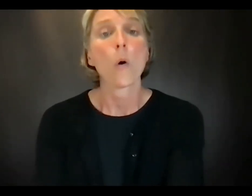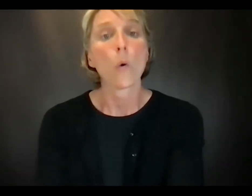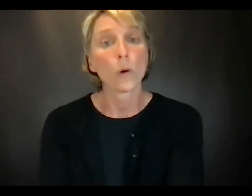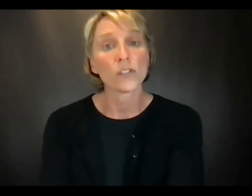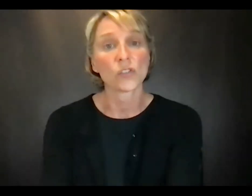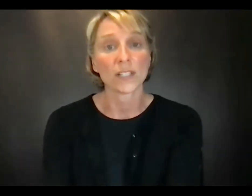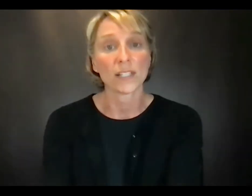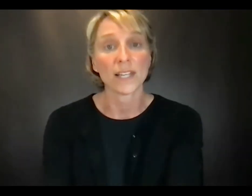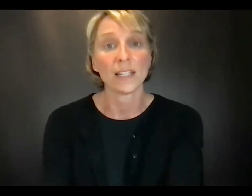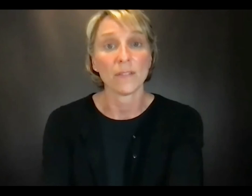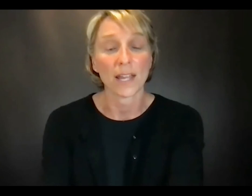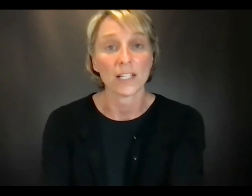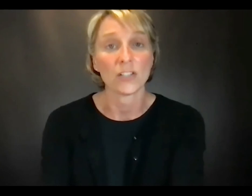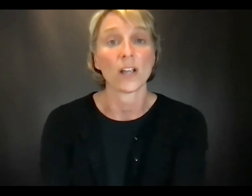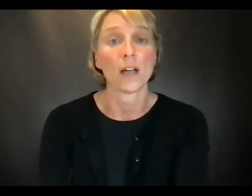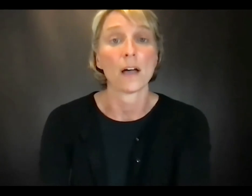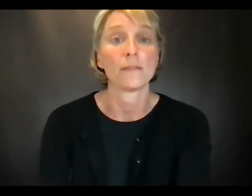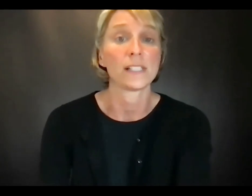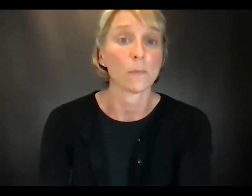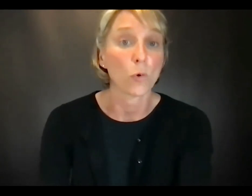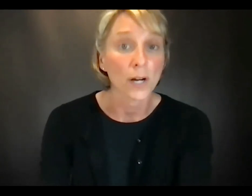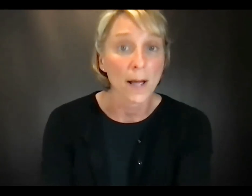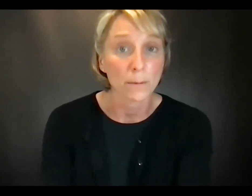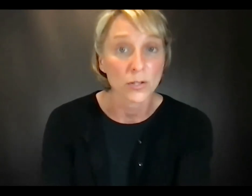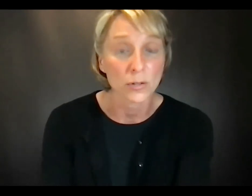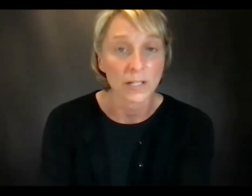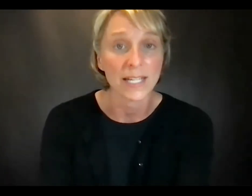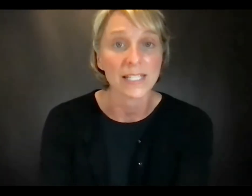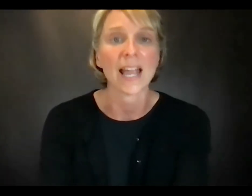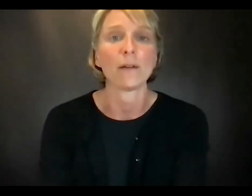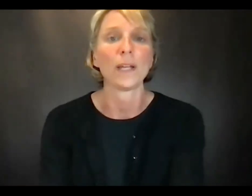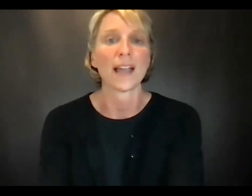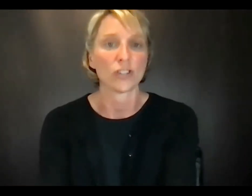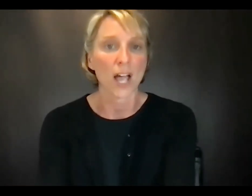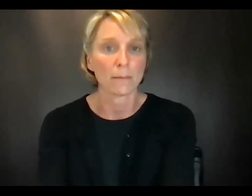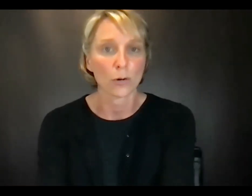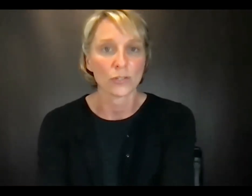or start to take advantage of some work opportunities, and we have job coaches